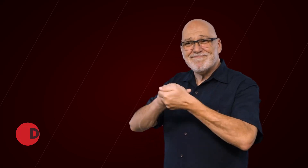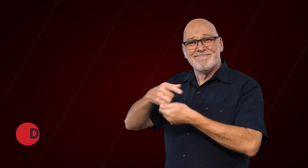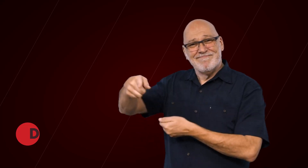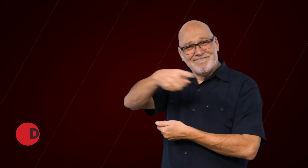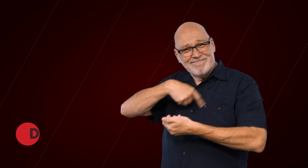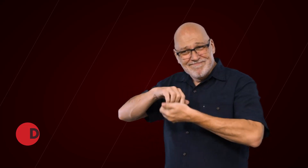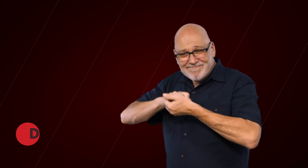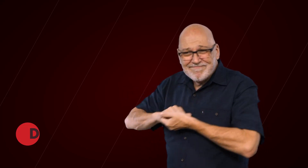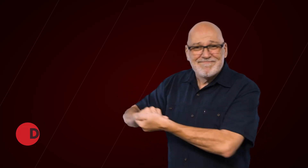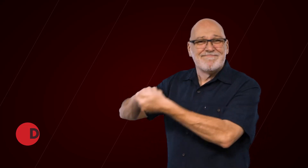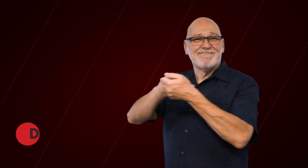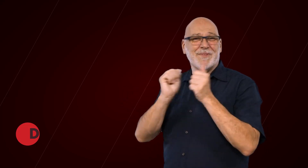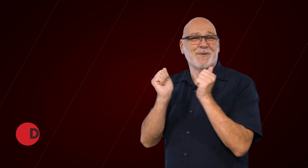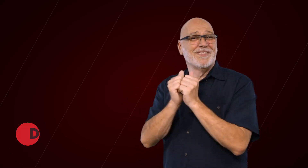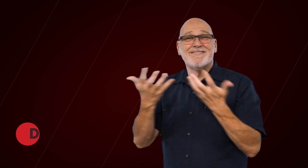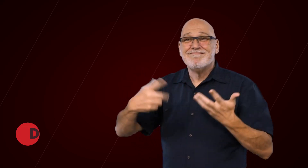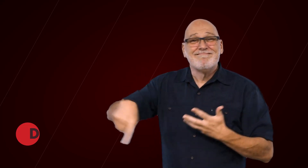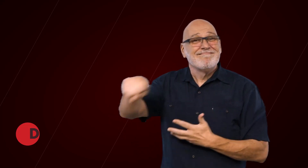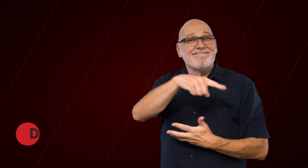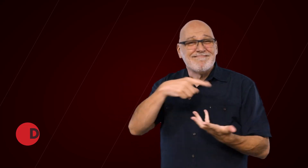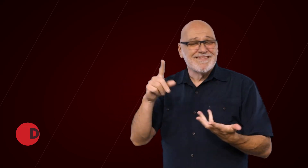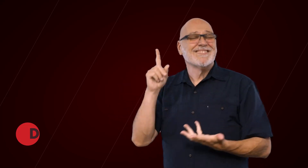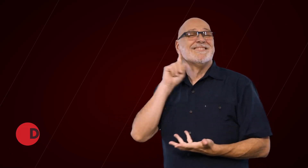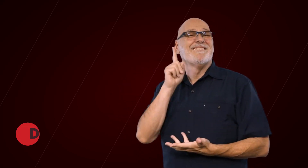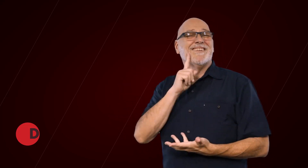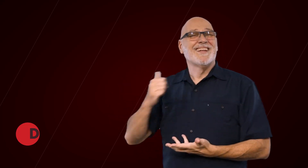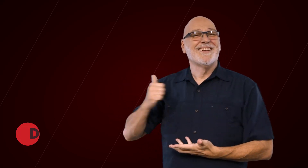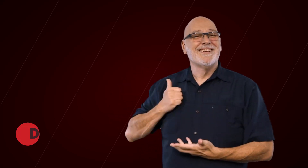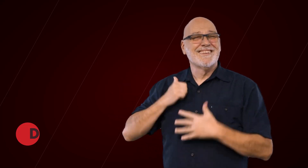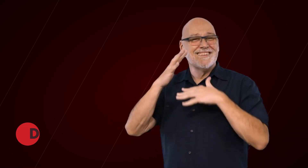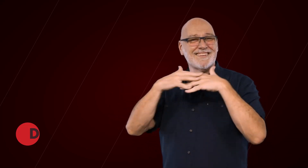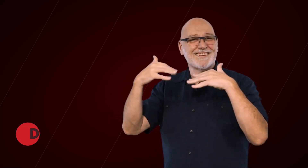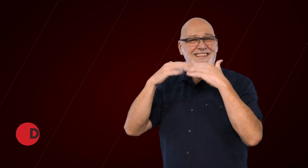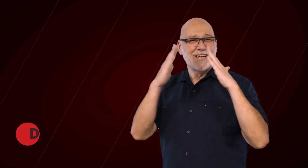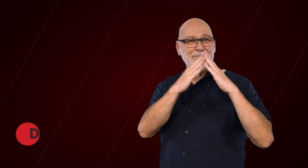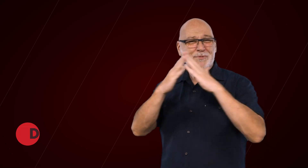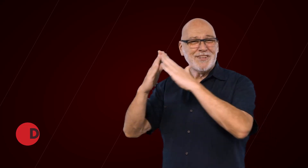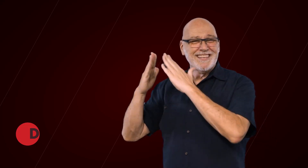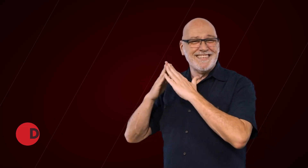with you and collaborate with the Canadian Deaf Indigenous community.